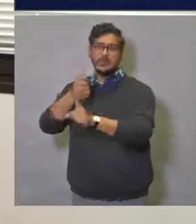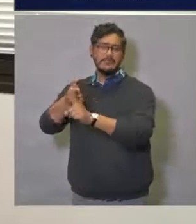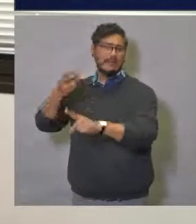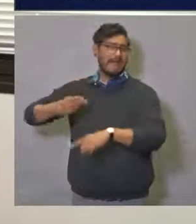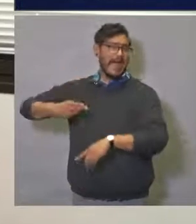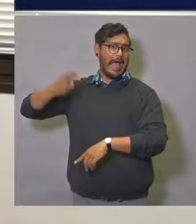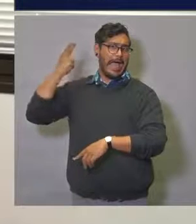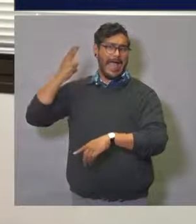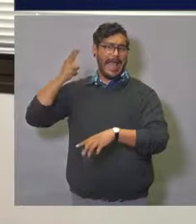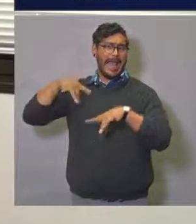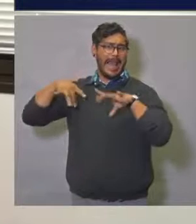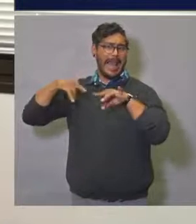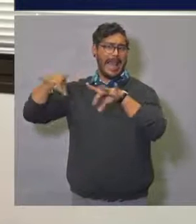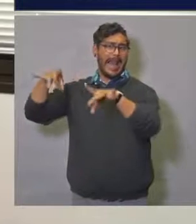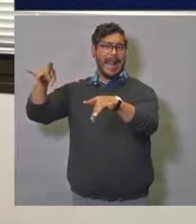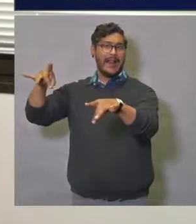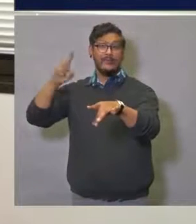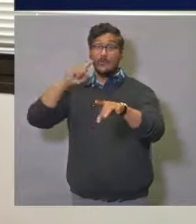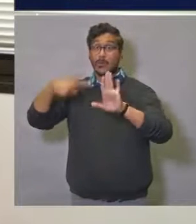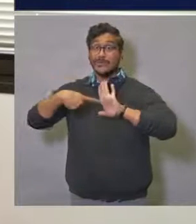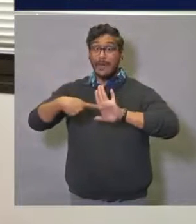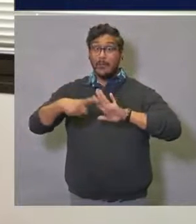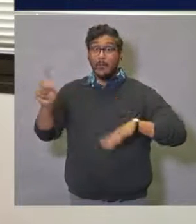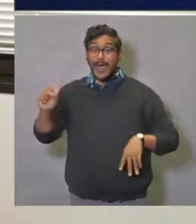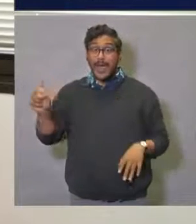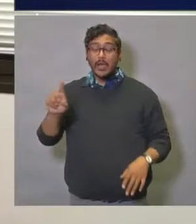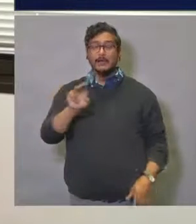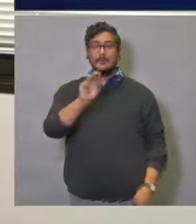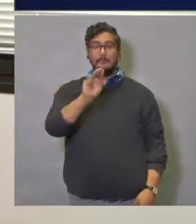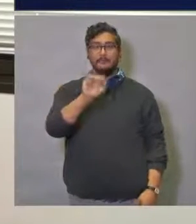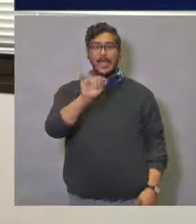Y NO AGUARDABAN EL DISTANCIAMIENTO FÍSICO, QUE SE HAGAN LA PRUEBA A SU REGRESO Y